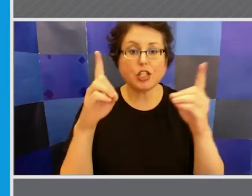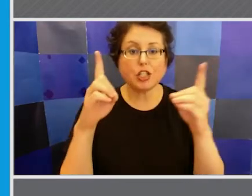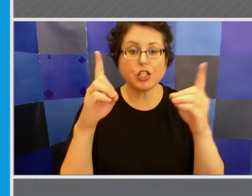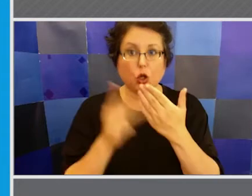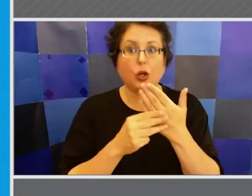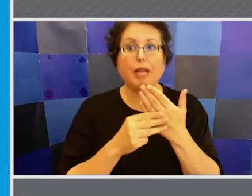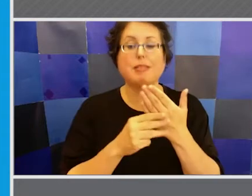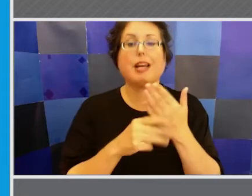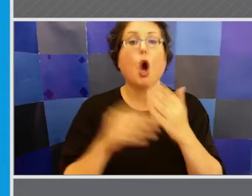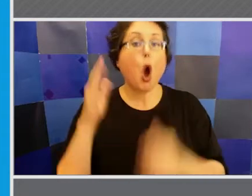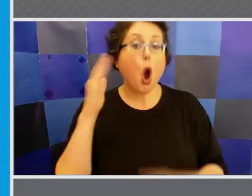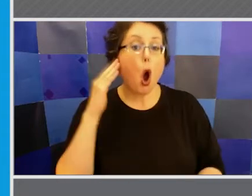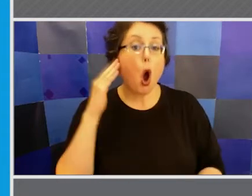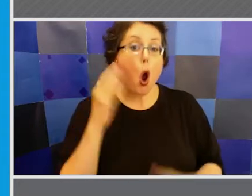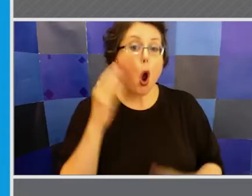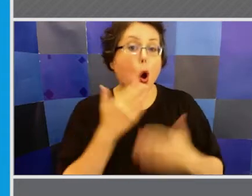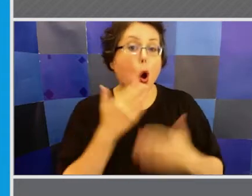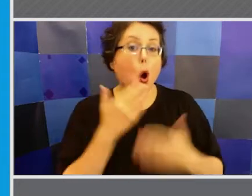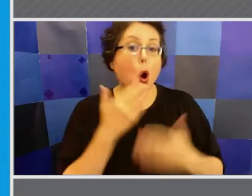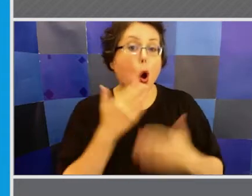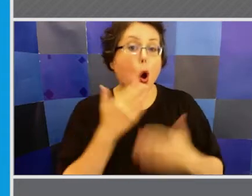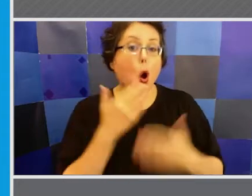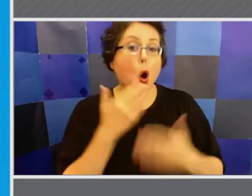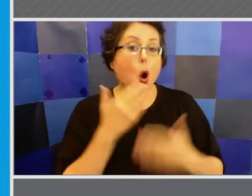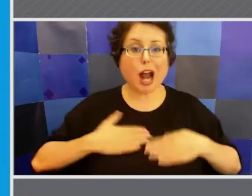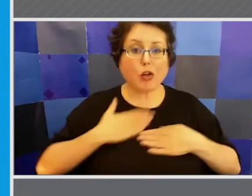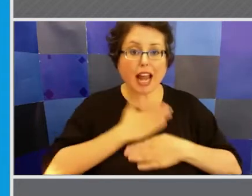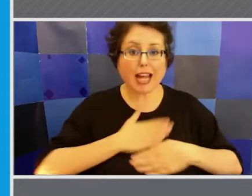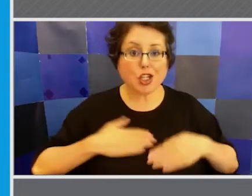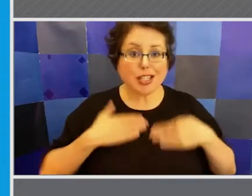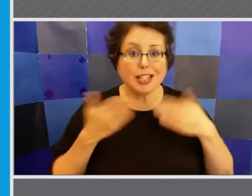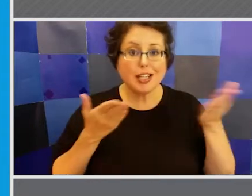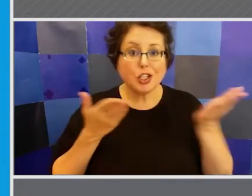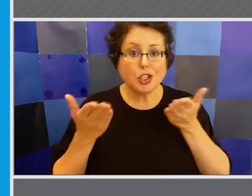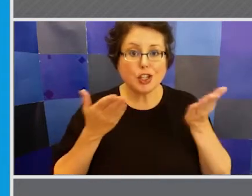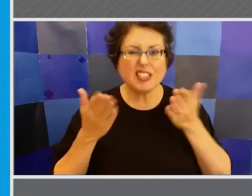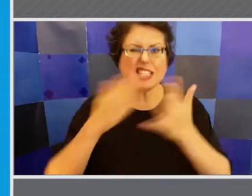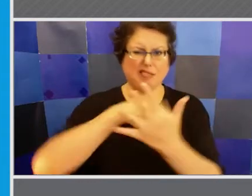services so you know quite a wide range, though it looks like a lot of